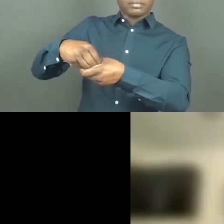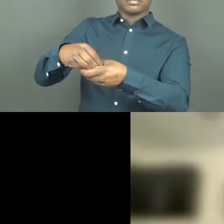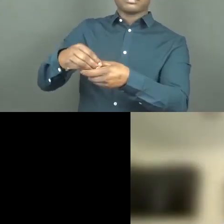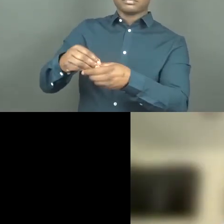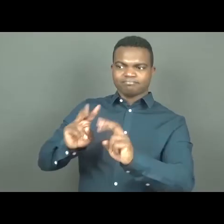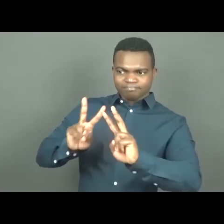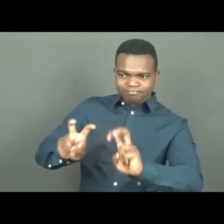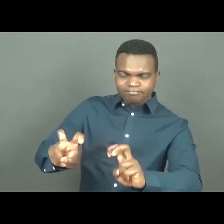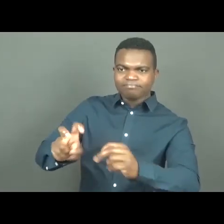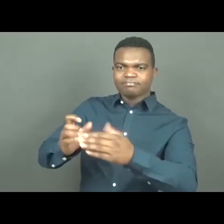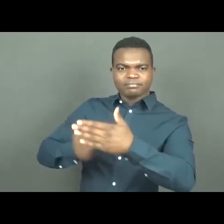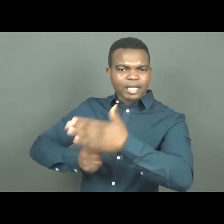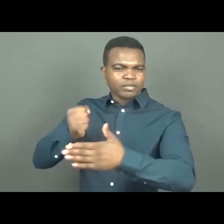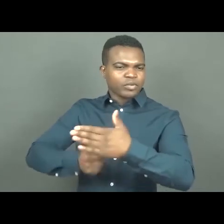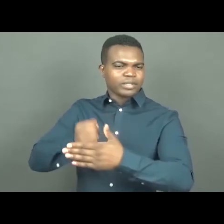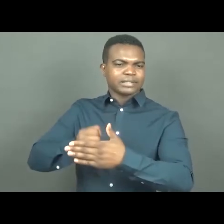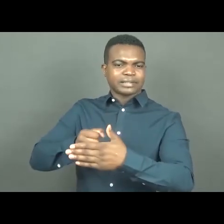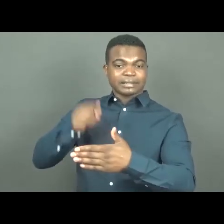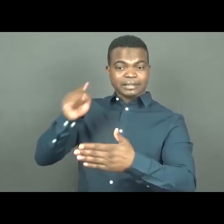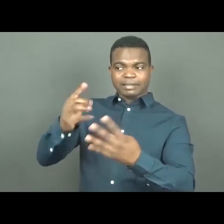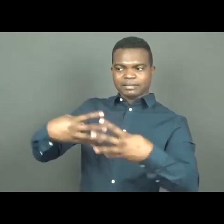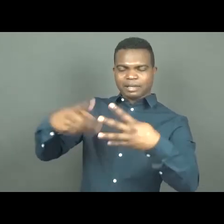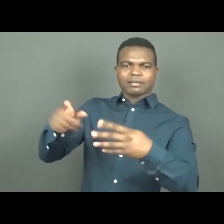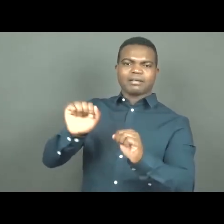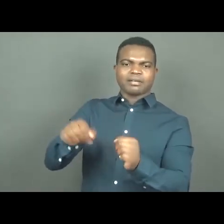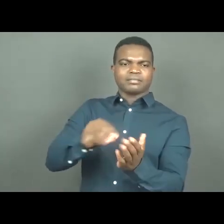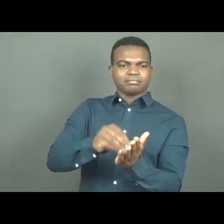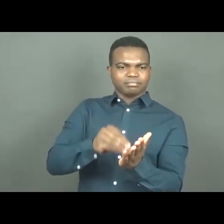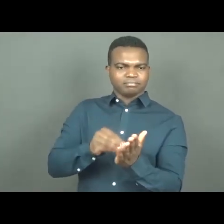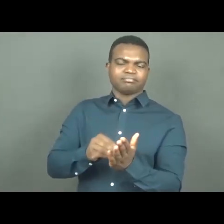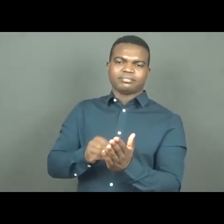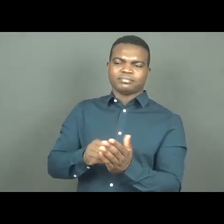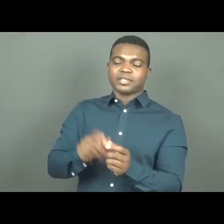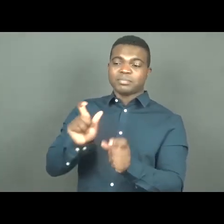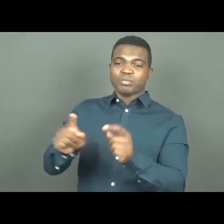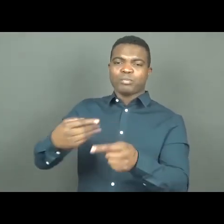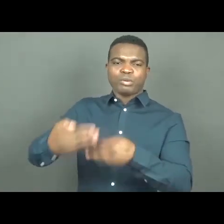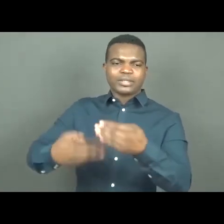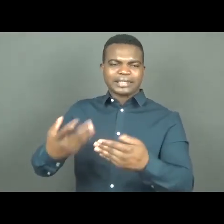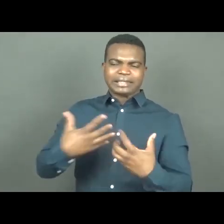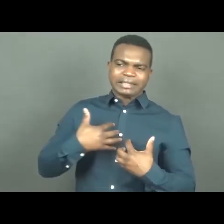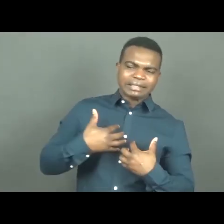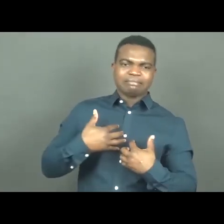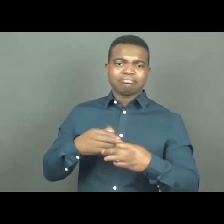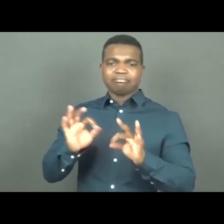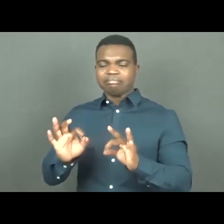Mary Keogh: Thank you for coming back. Absolutely it will take some time for that to come about. Okay so,